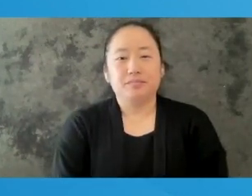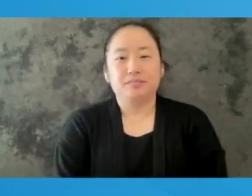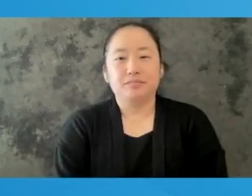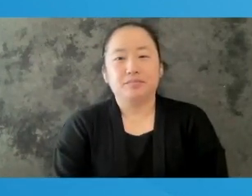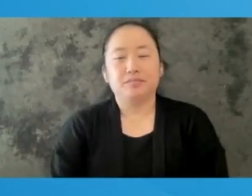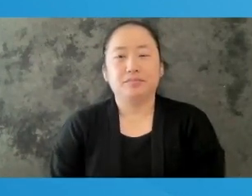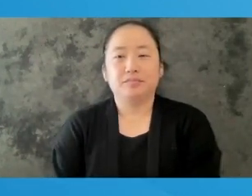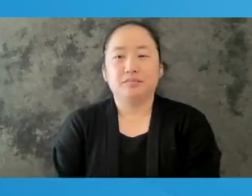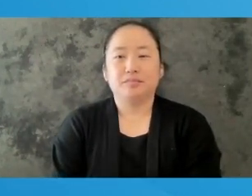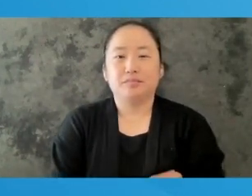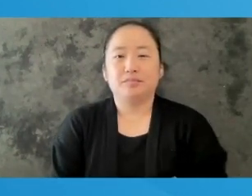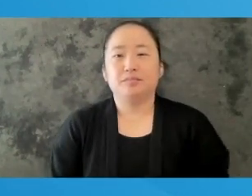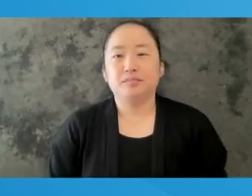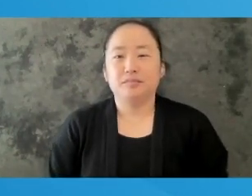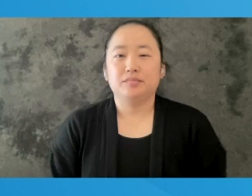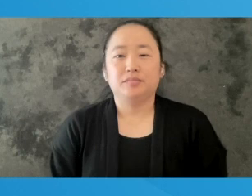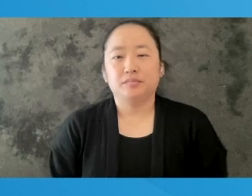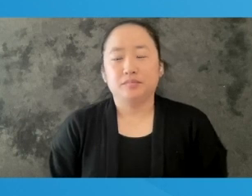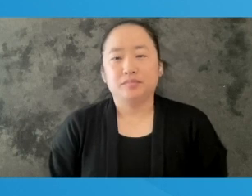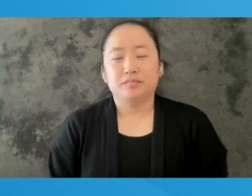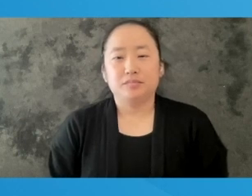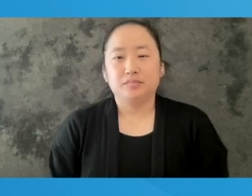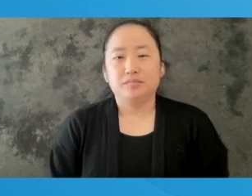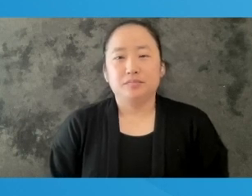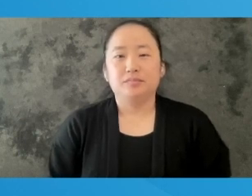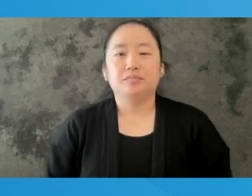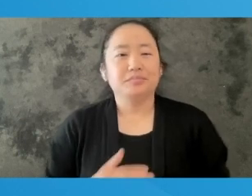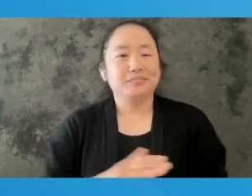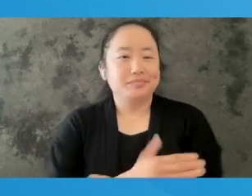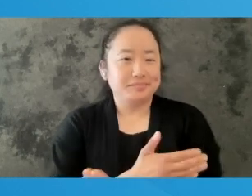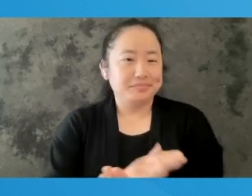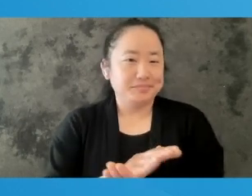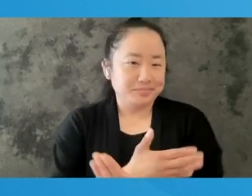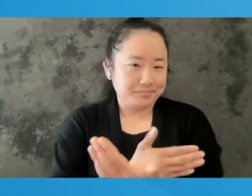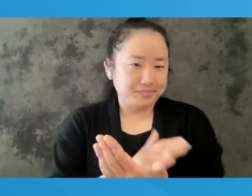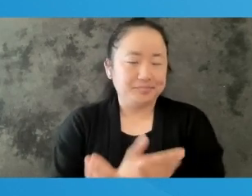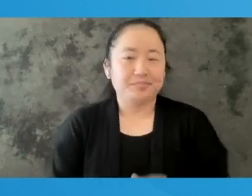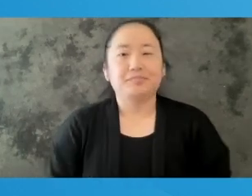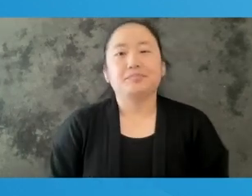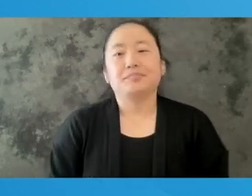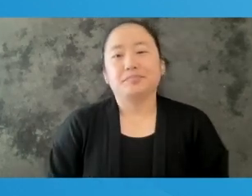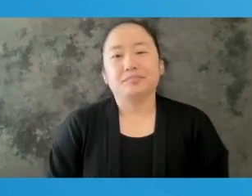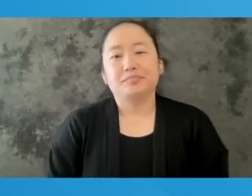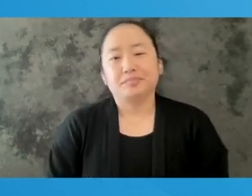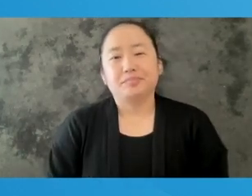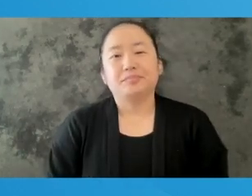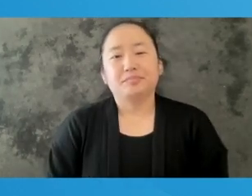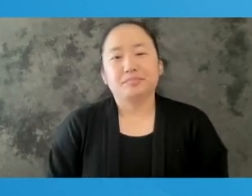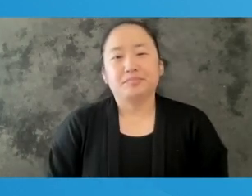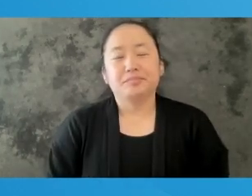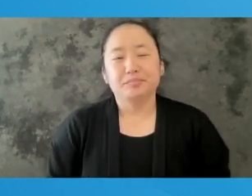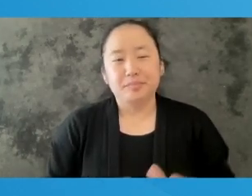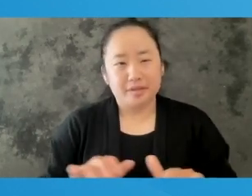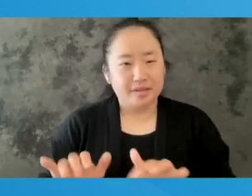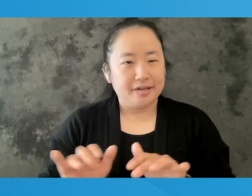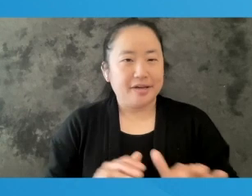I'm an artist that paints with paper.